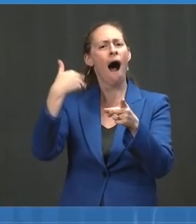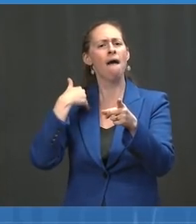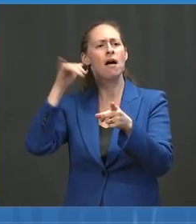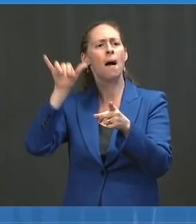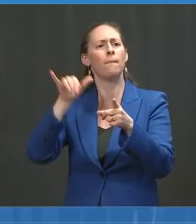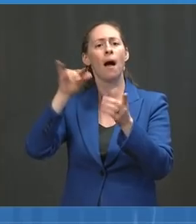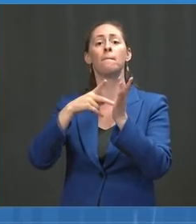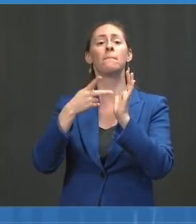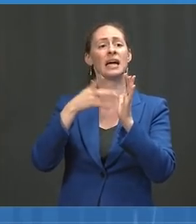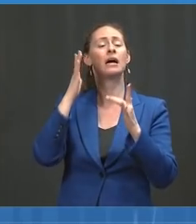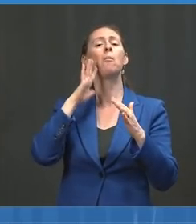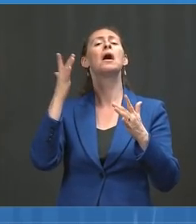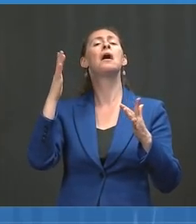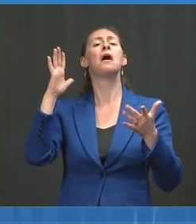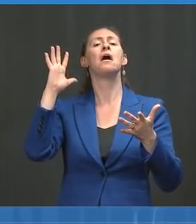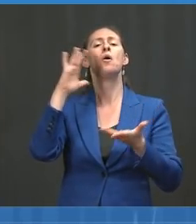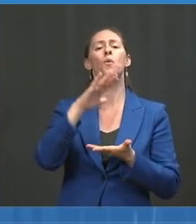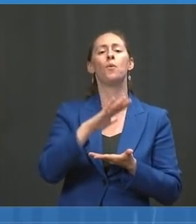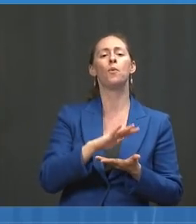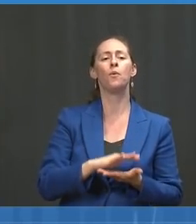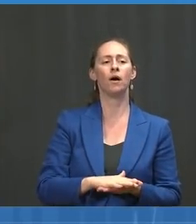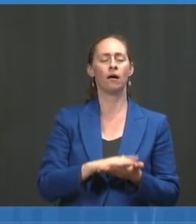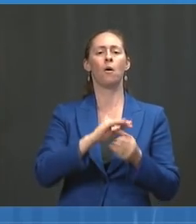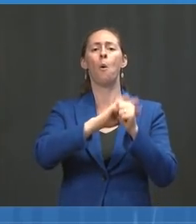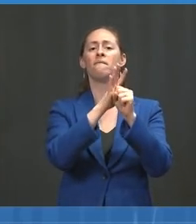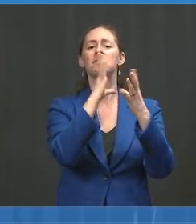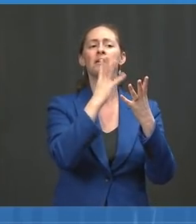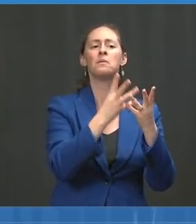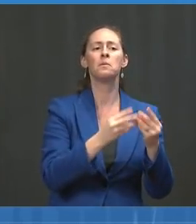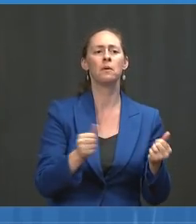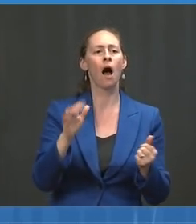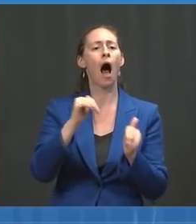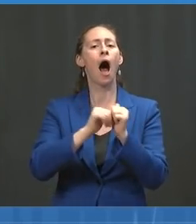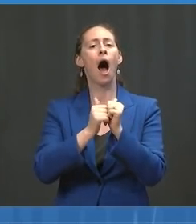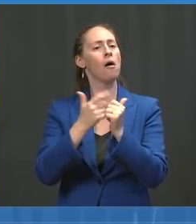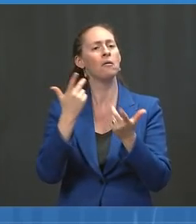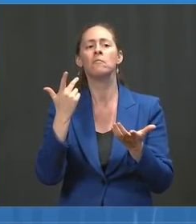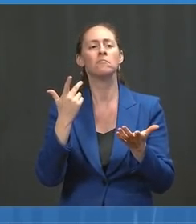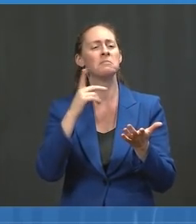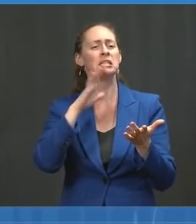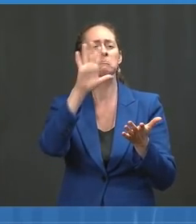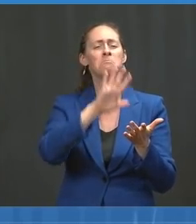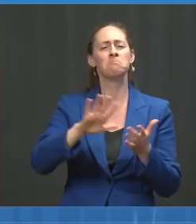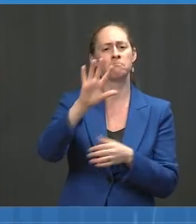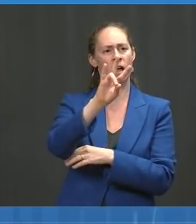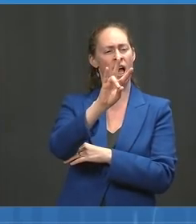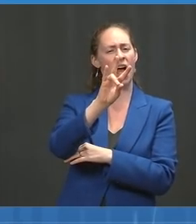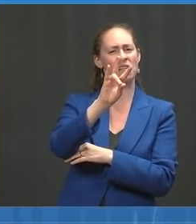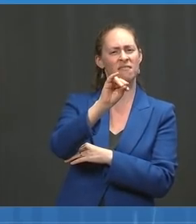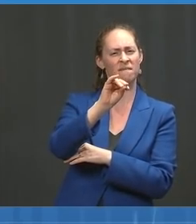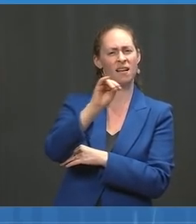or death by 70 to 85 percent. It is important to emphasize